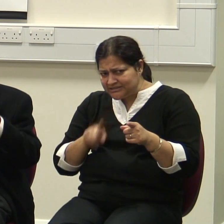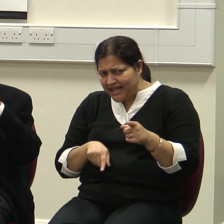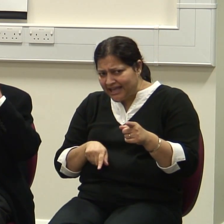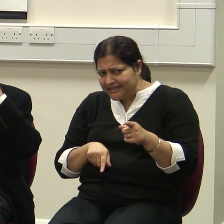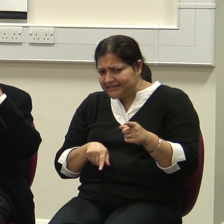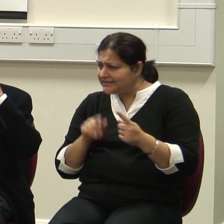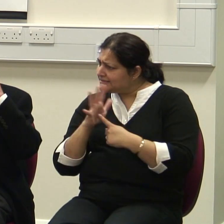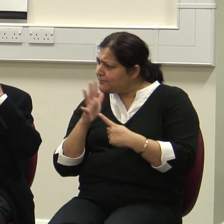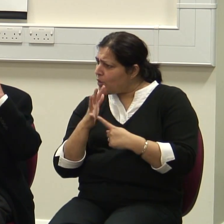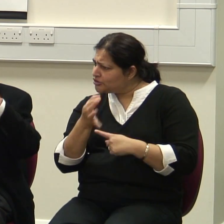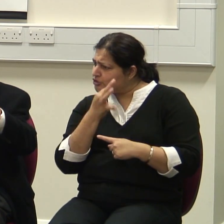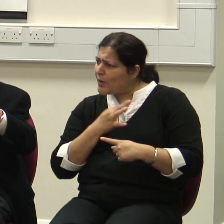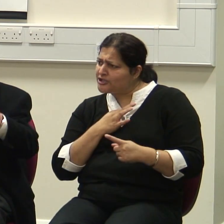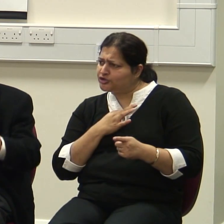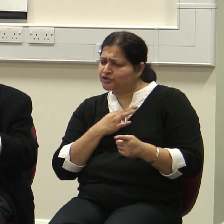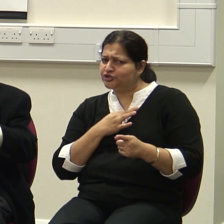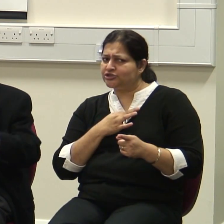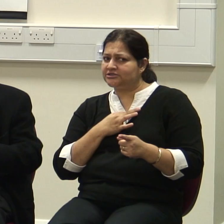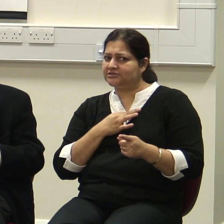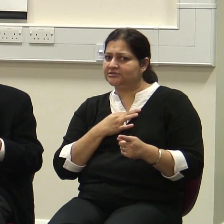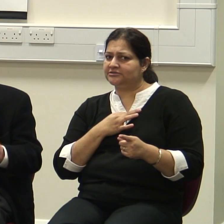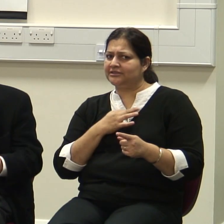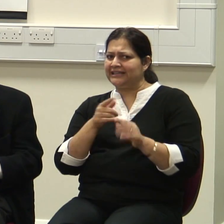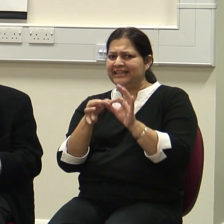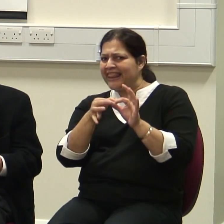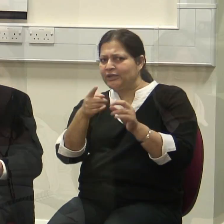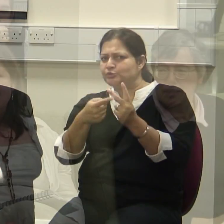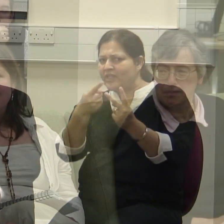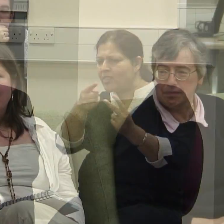this is a very important question, it touches on the other question about the power imbalance.